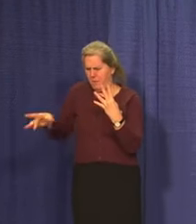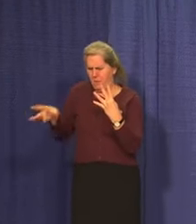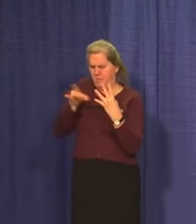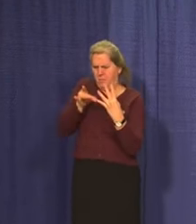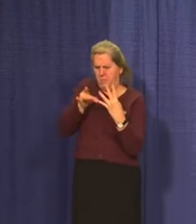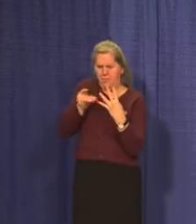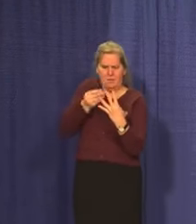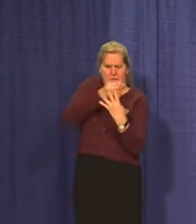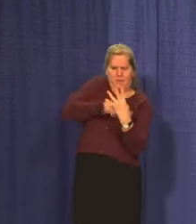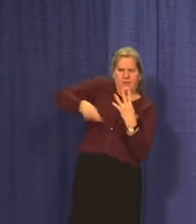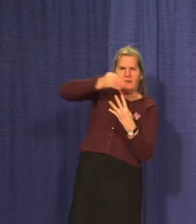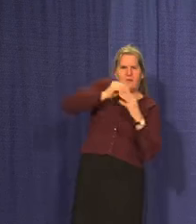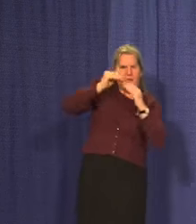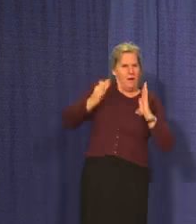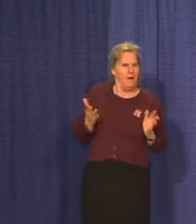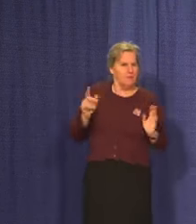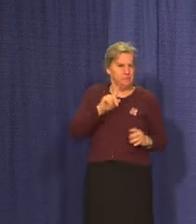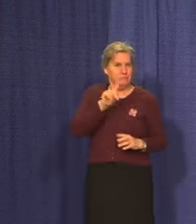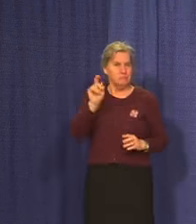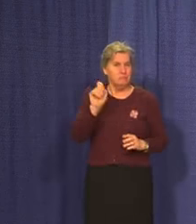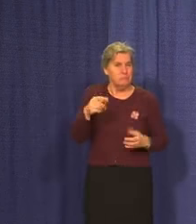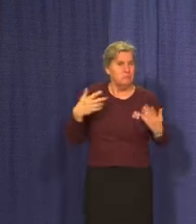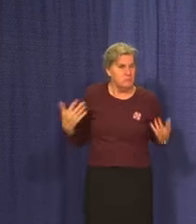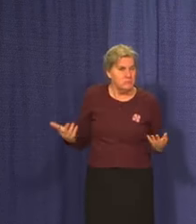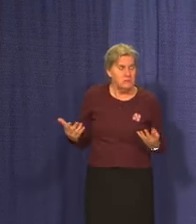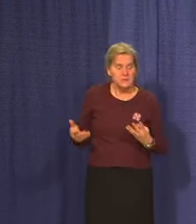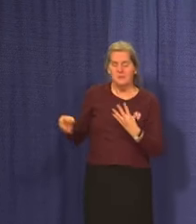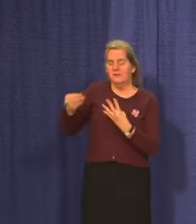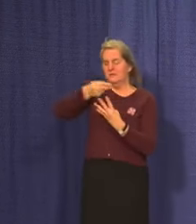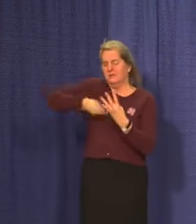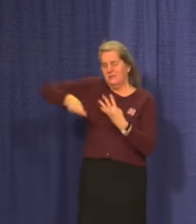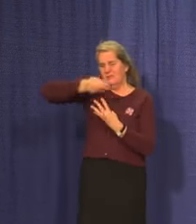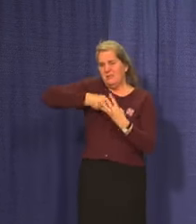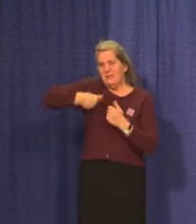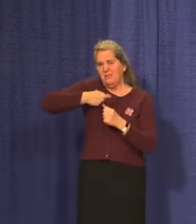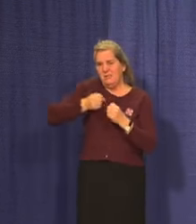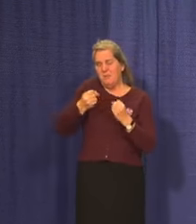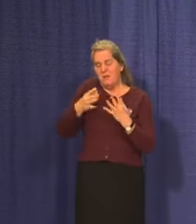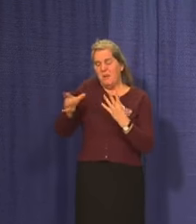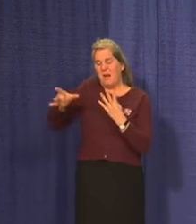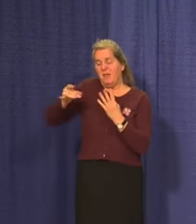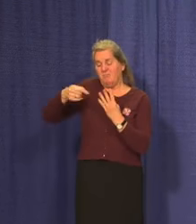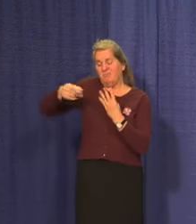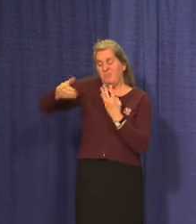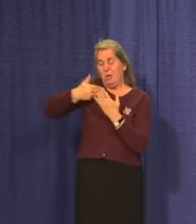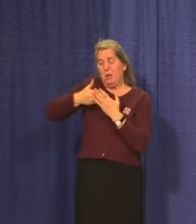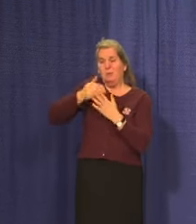INFECTION BACK INTO THE HOUSEHOLD IF COVID IS CIRCULATING IN THE COMMUNITY? AND HOW MANY FURTHER INFECTED